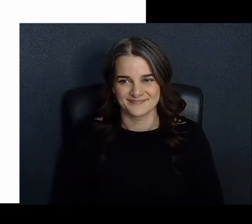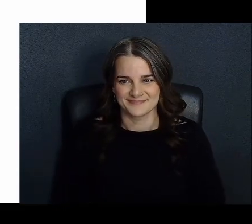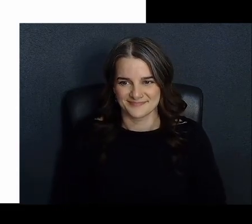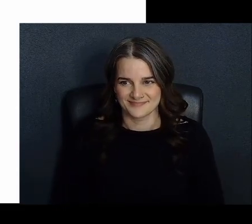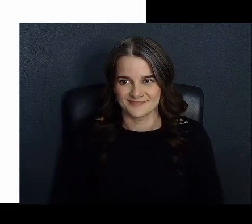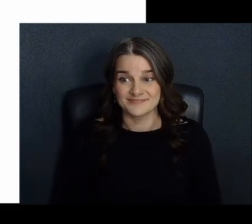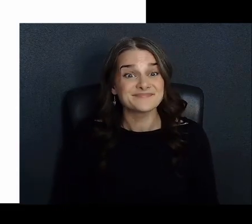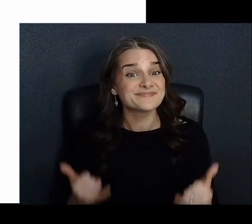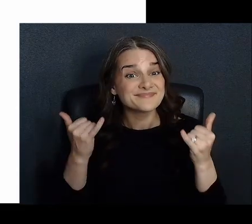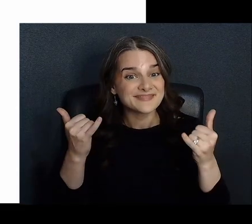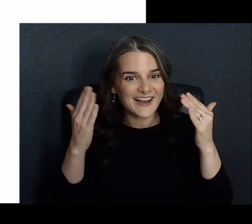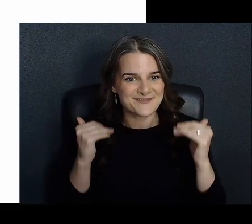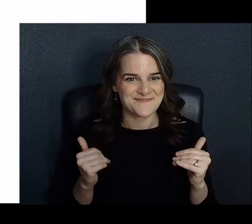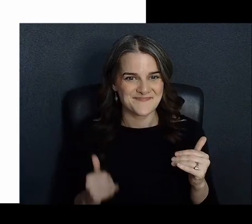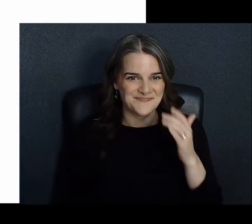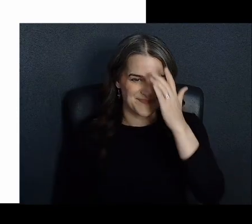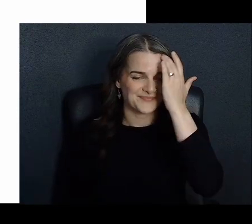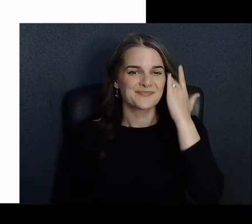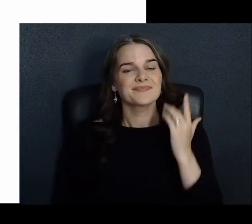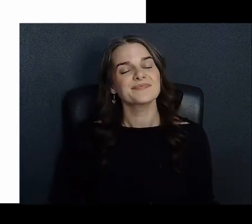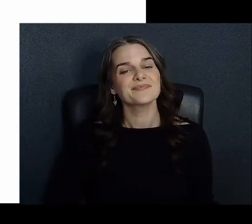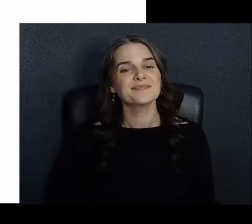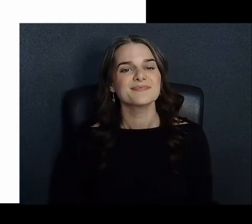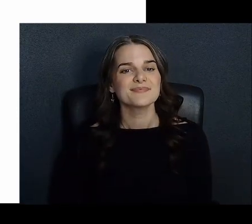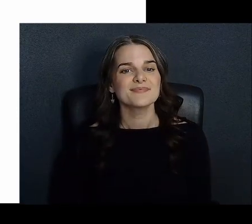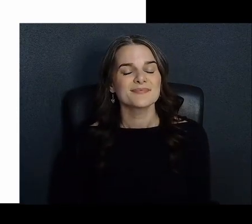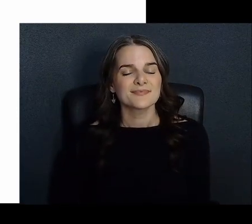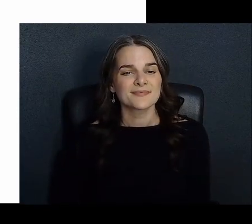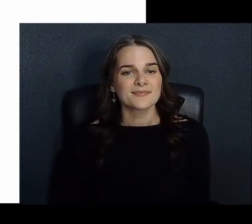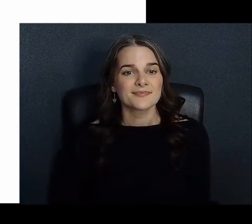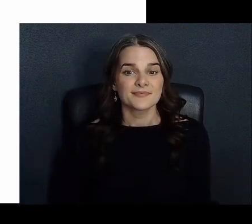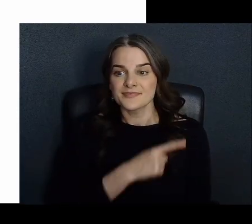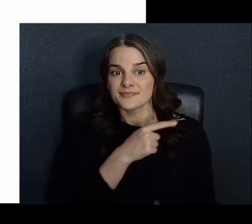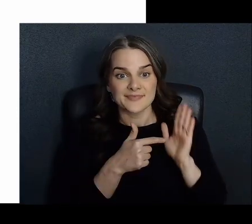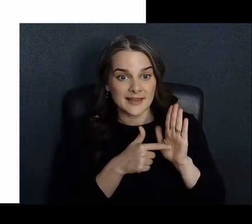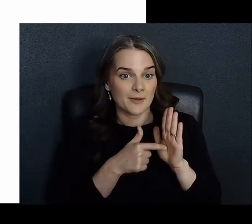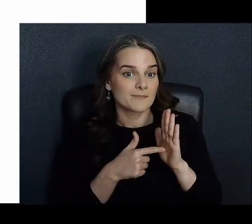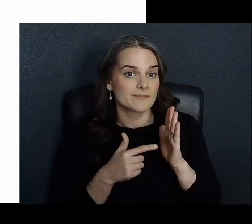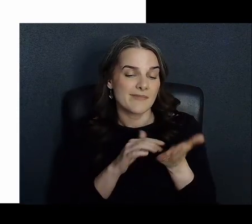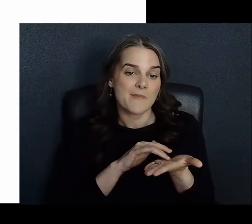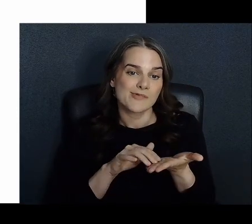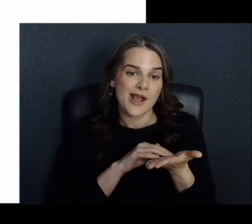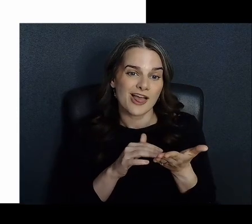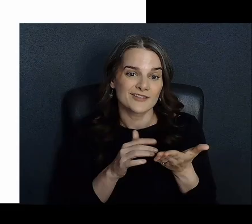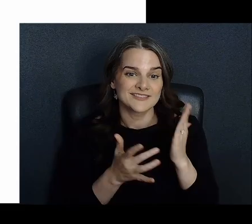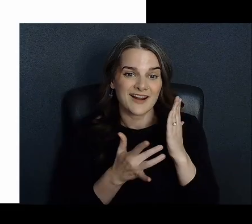Now, that has examples of the Braille technology. It's a Braille display.